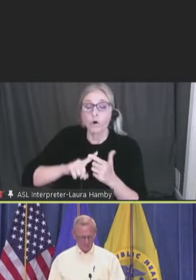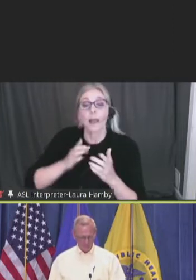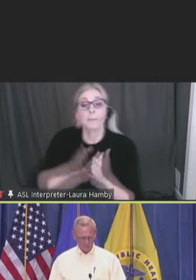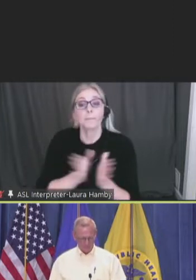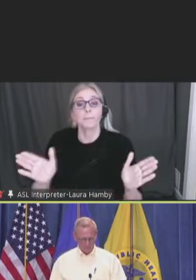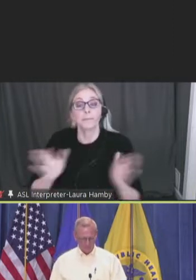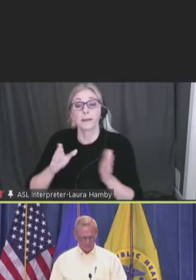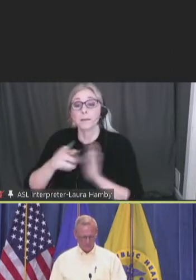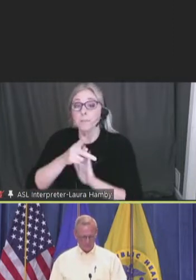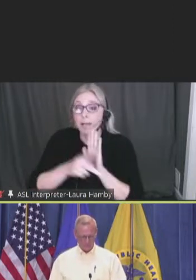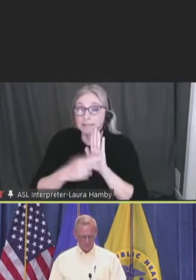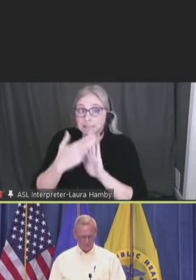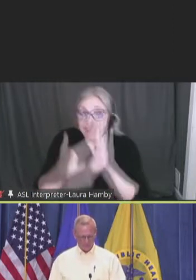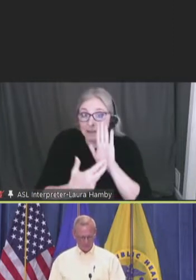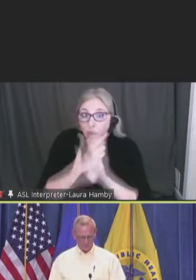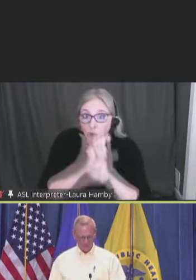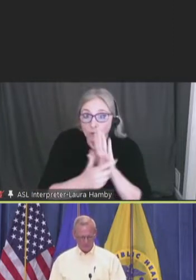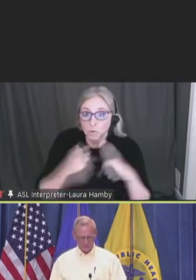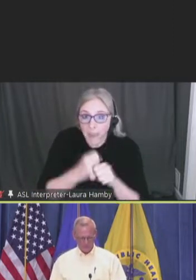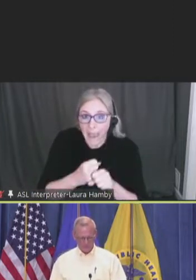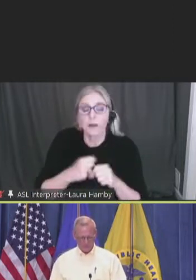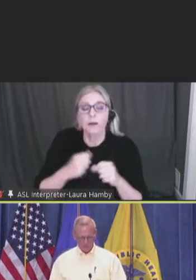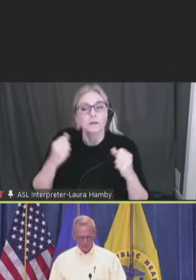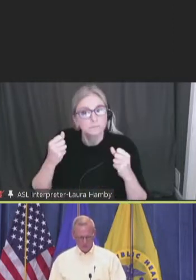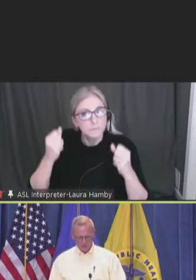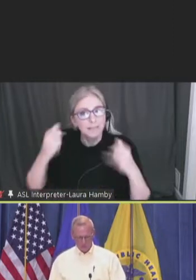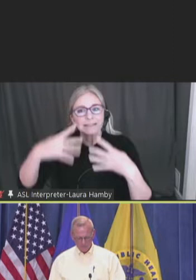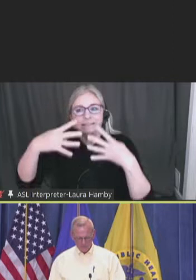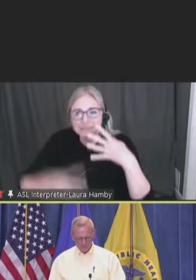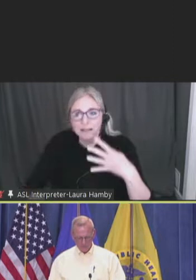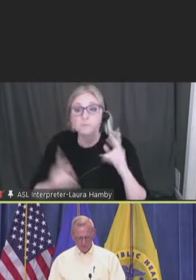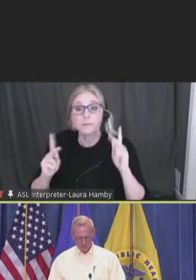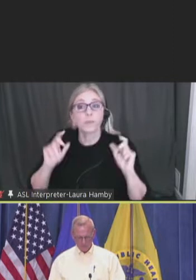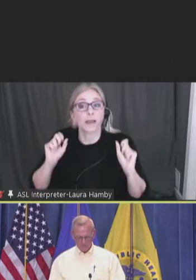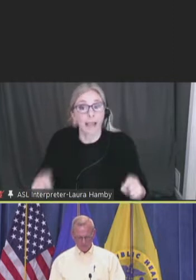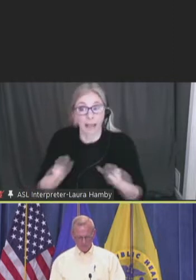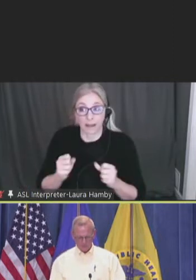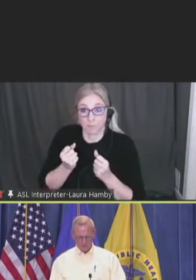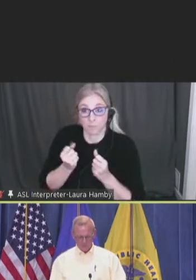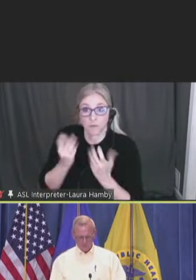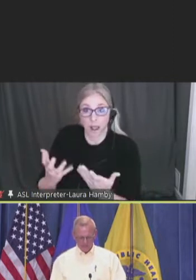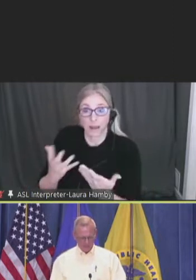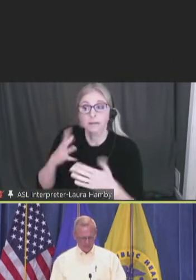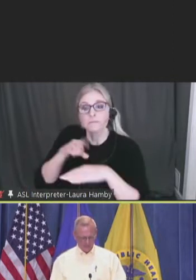groups to develop a robust community of people who can advise policy makers needing vaccine